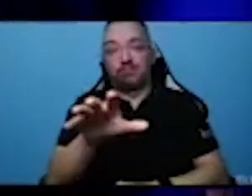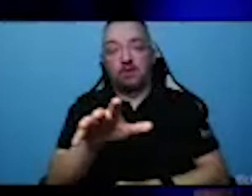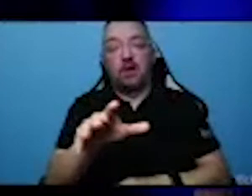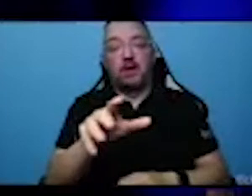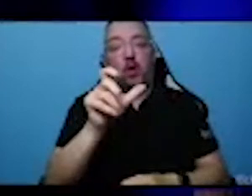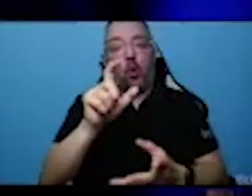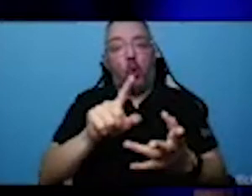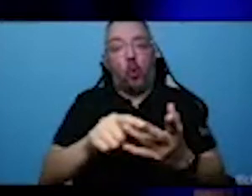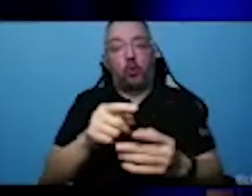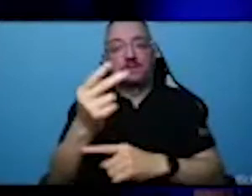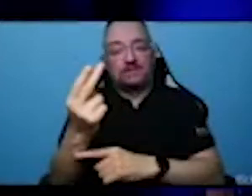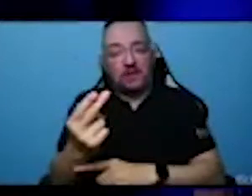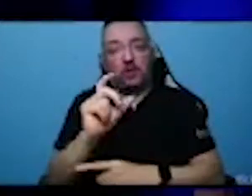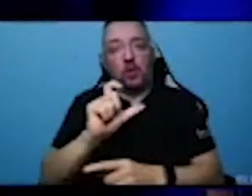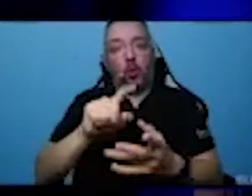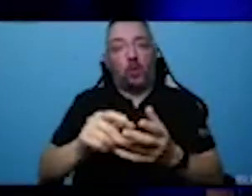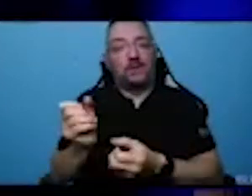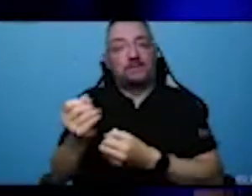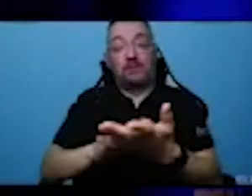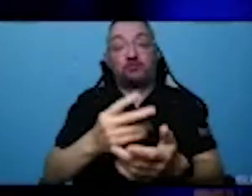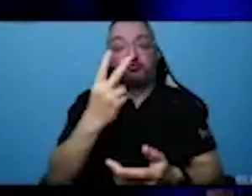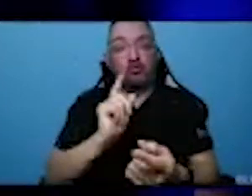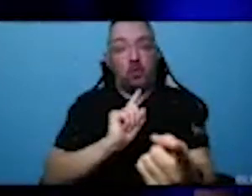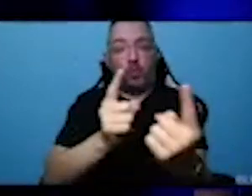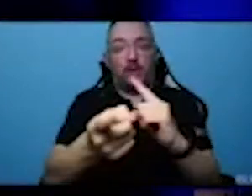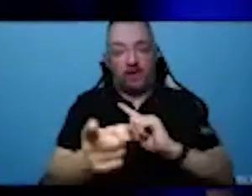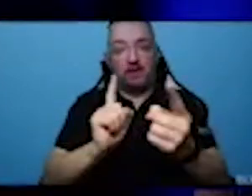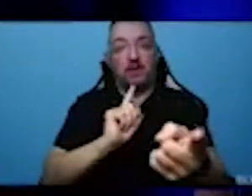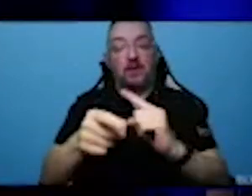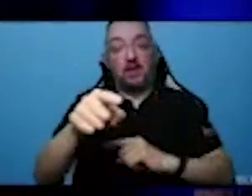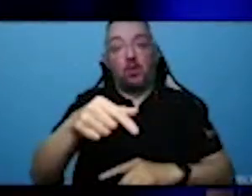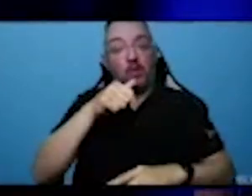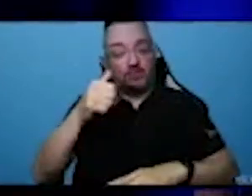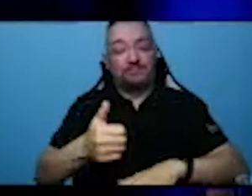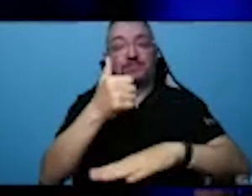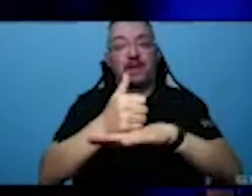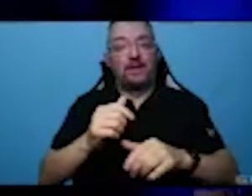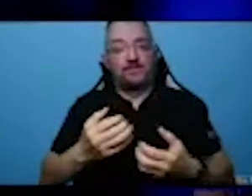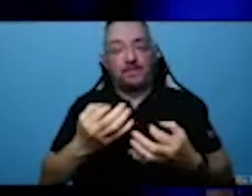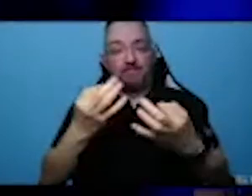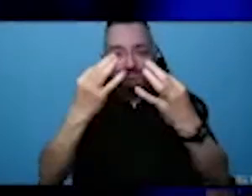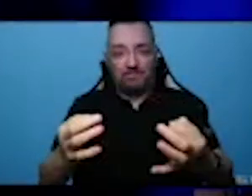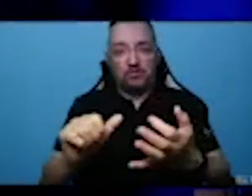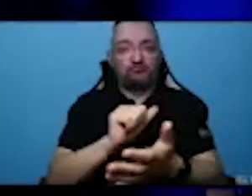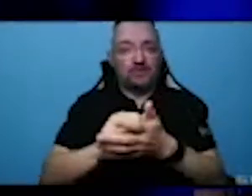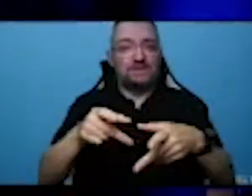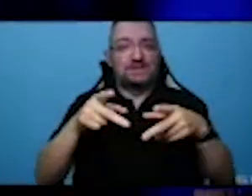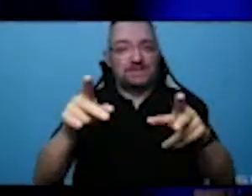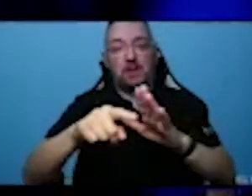Only by doing that, do we create fit for purpose services, systems and policy. Finally, one of the things that was